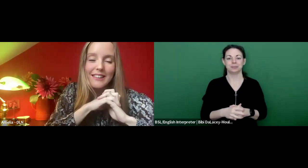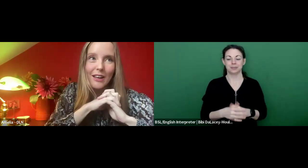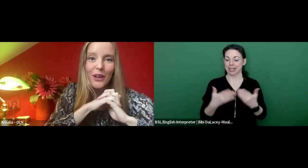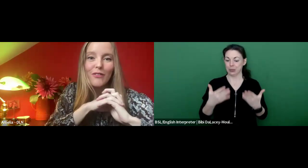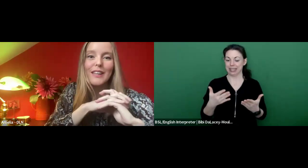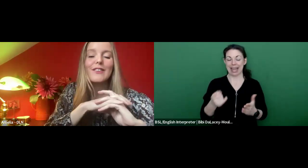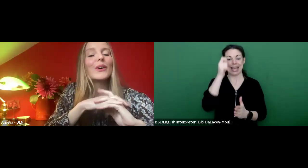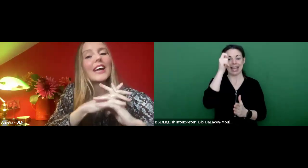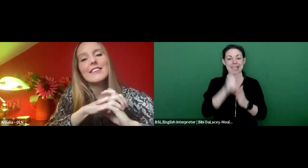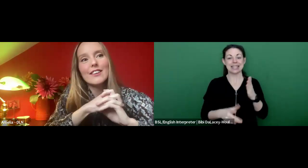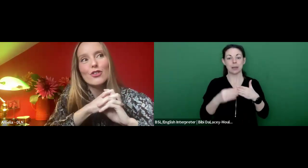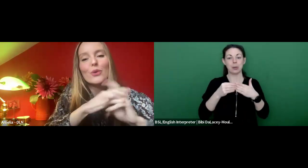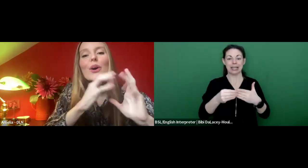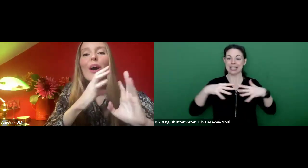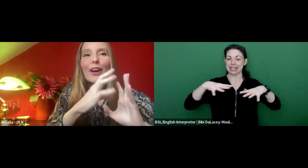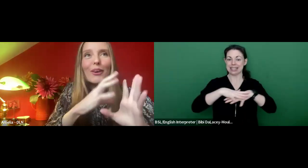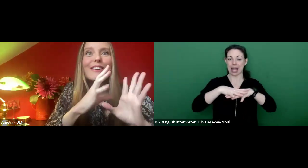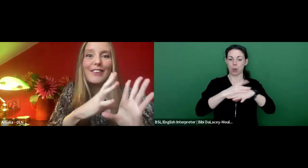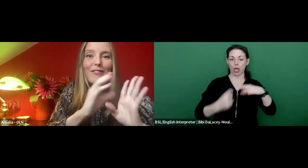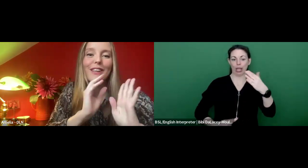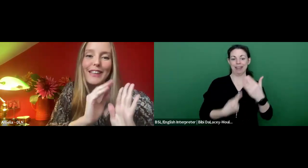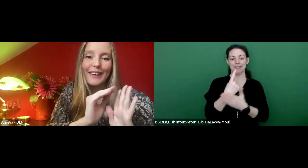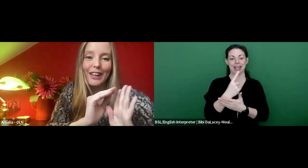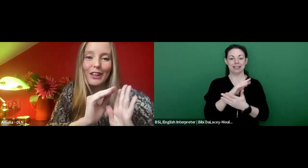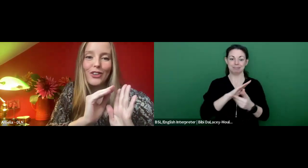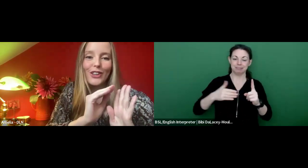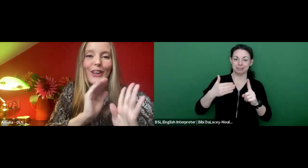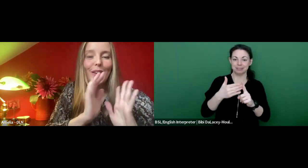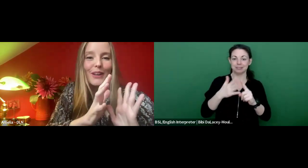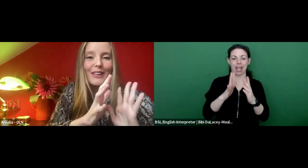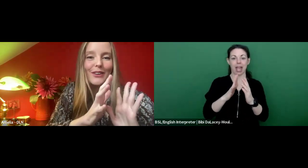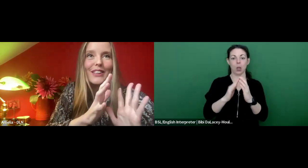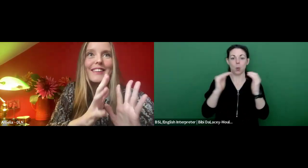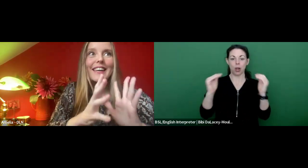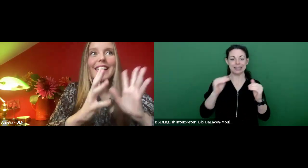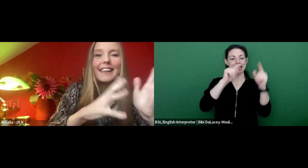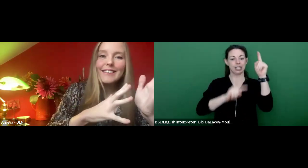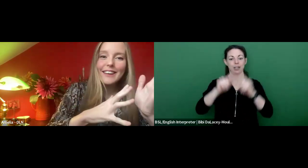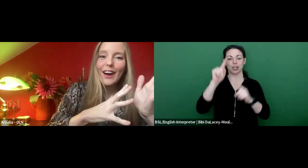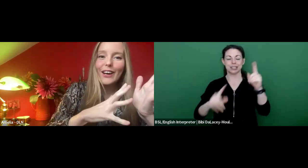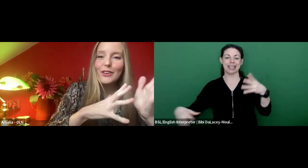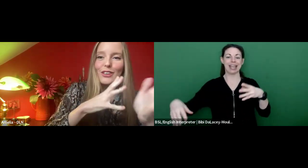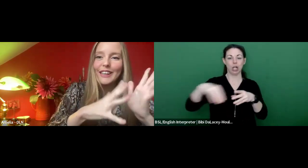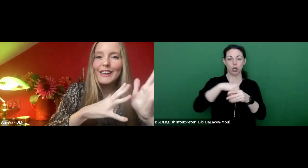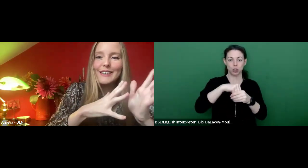Leaders Network events on getting into equality, diversity and inclusion, otherwise known as EDI, usually,